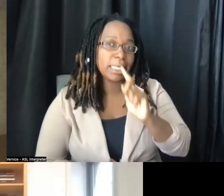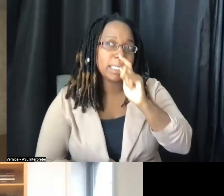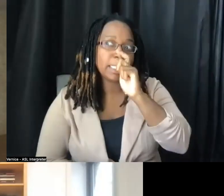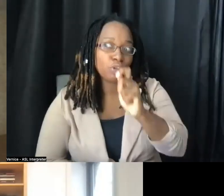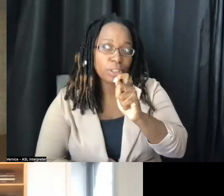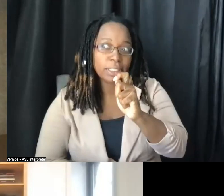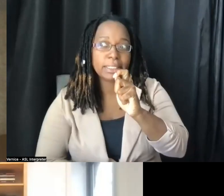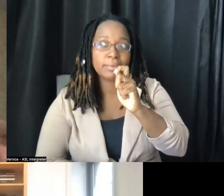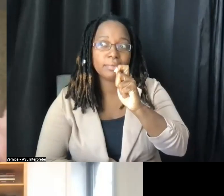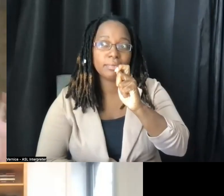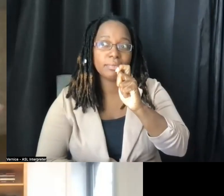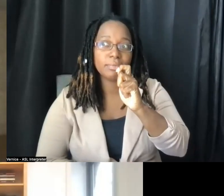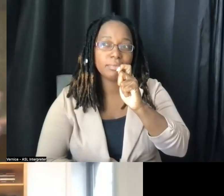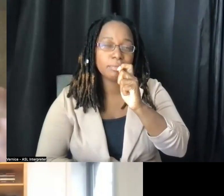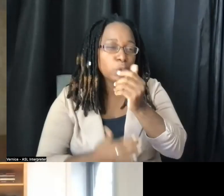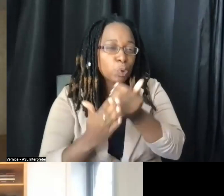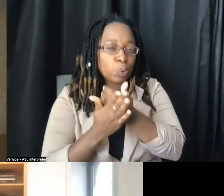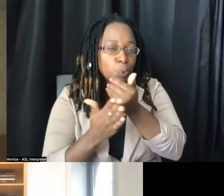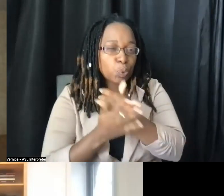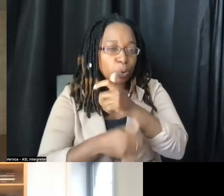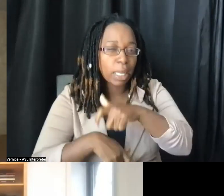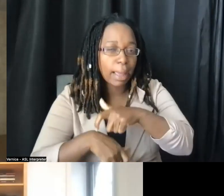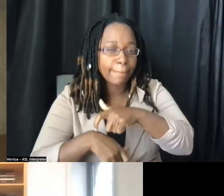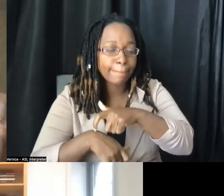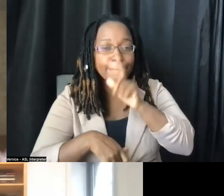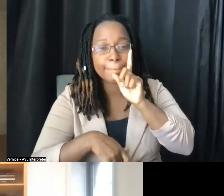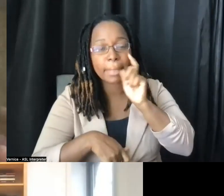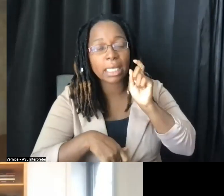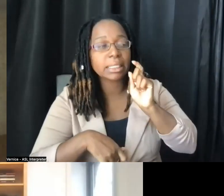It is actually a really interesting time I think,